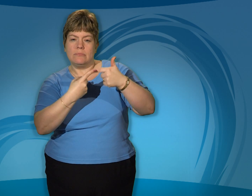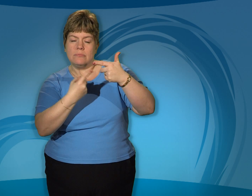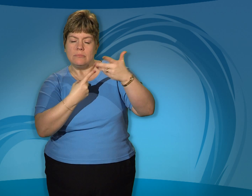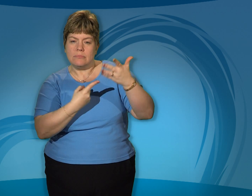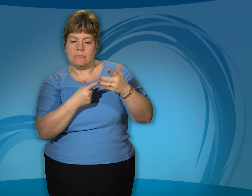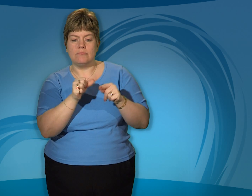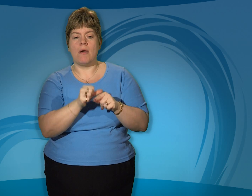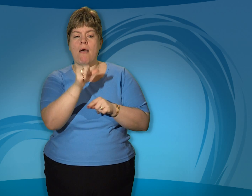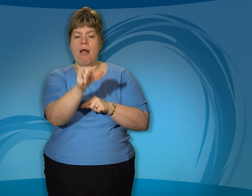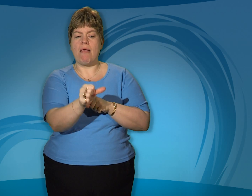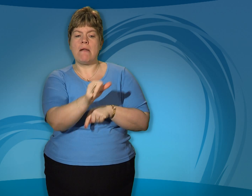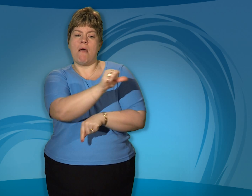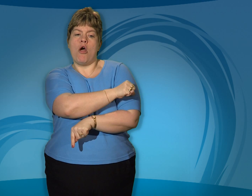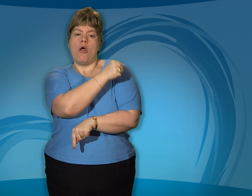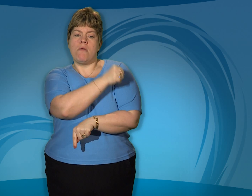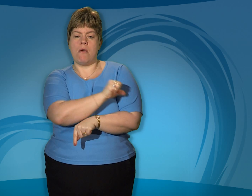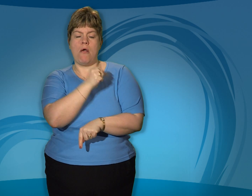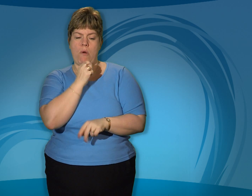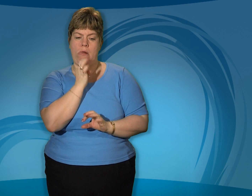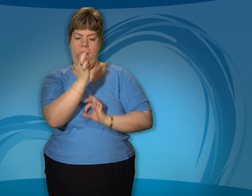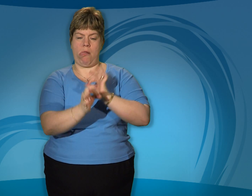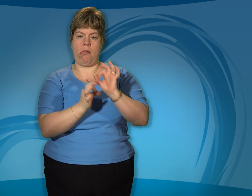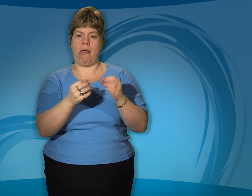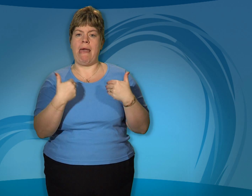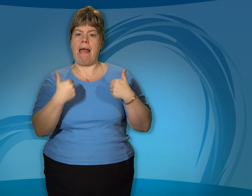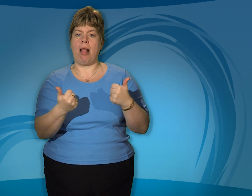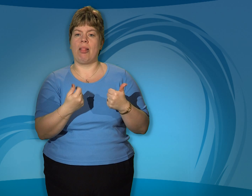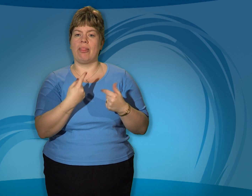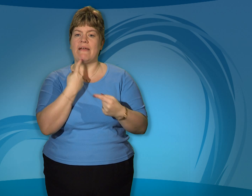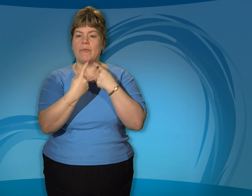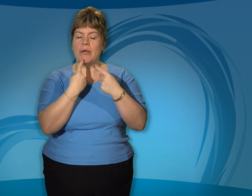A nurse will then ask you a number of general health questions.